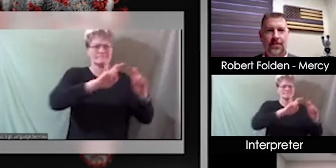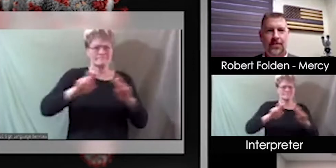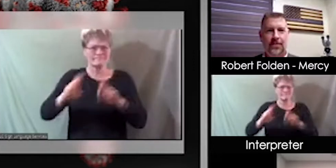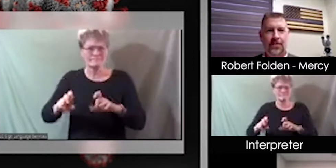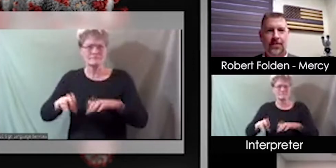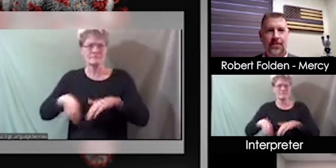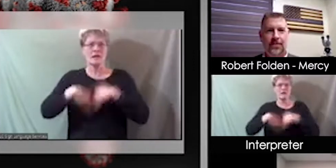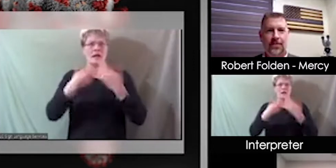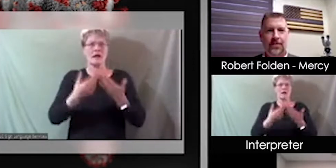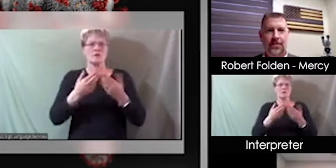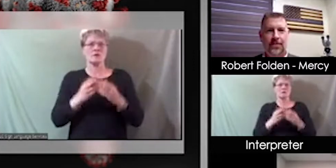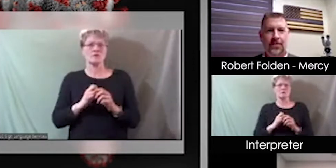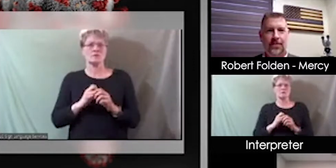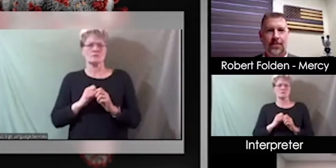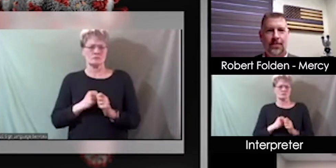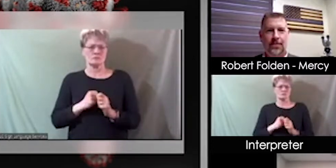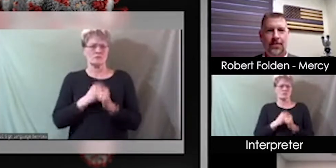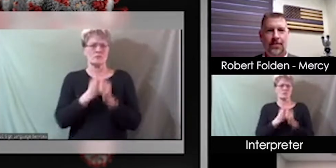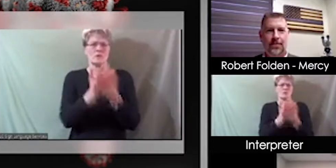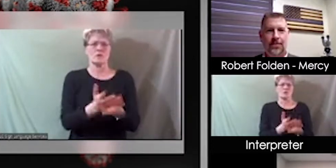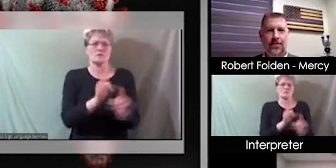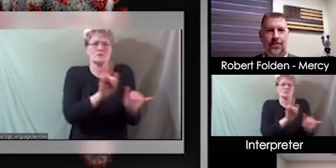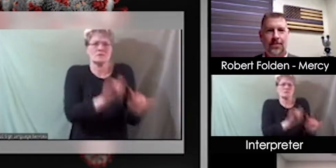all that stuff?